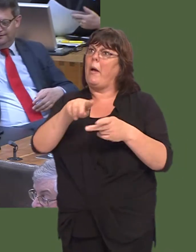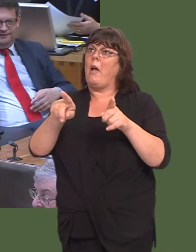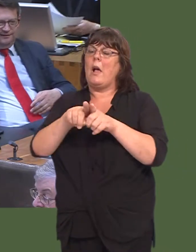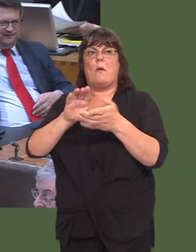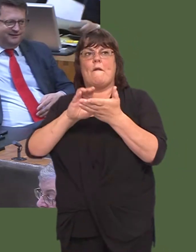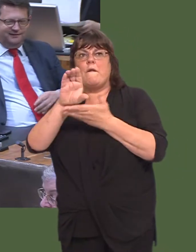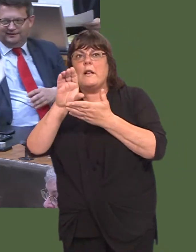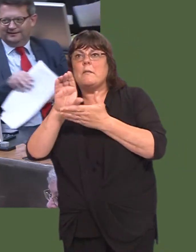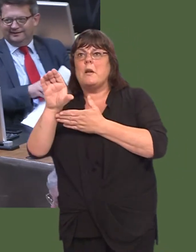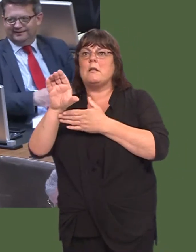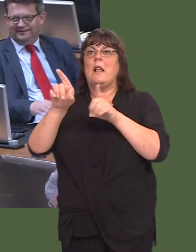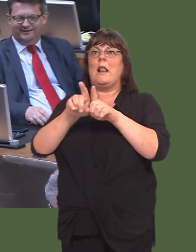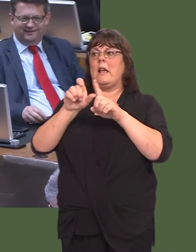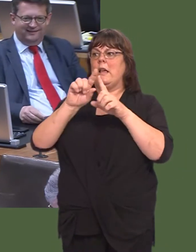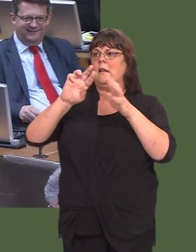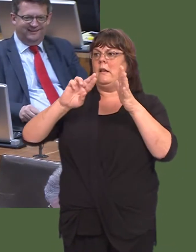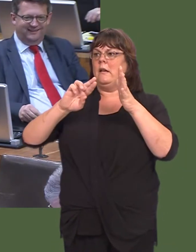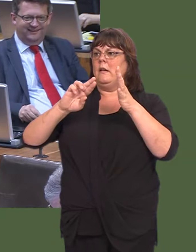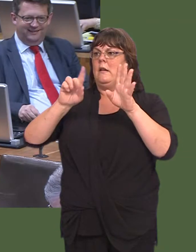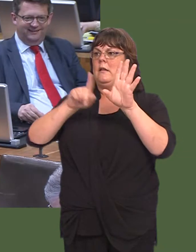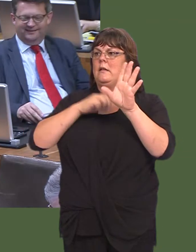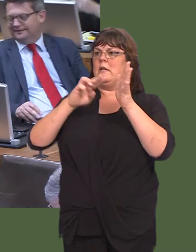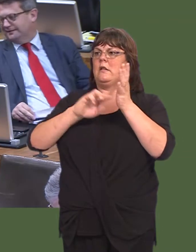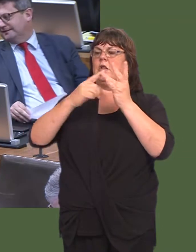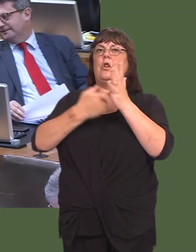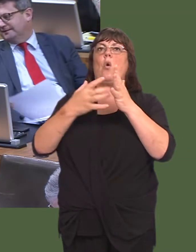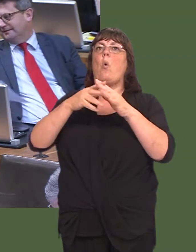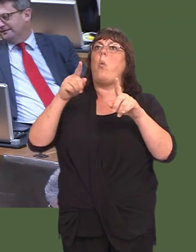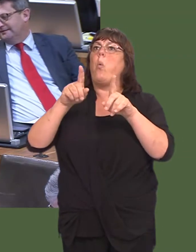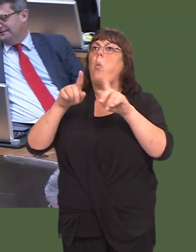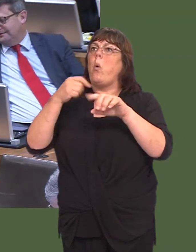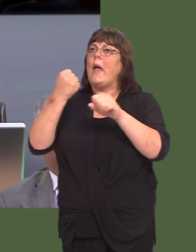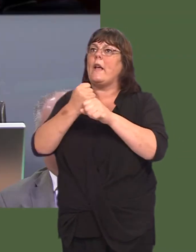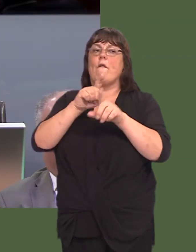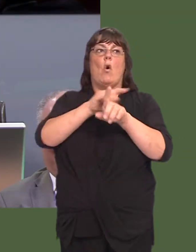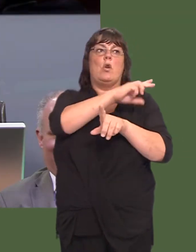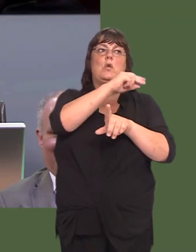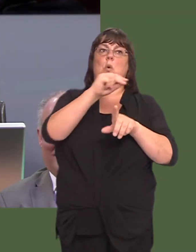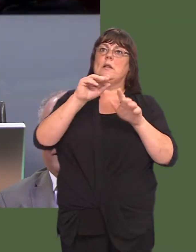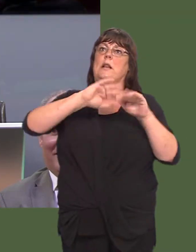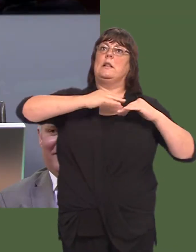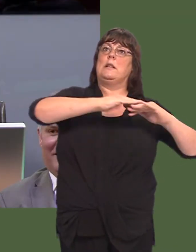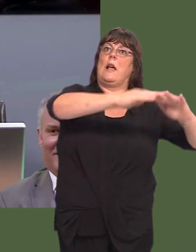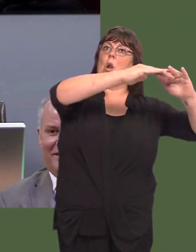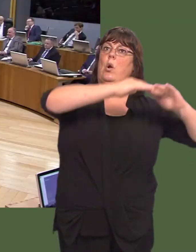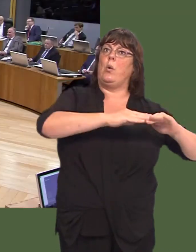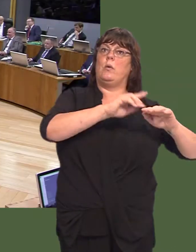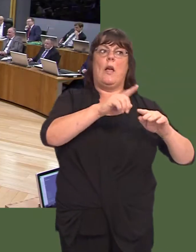had major investments, such as Dinorwig, when, with the tidal lagoon, his party are prevaricating over the tidal lagoon. It wouldíve been built if this had been the 1970s.